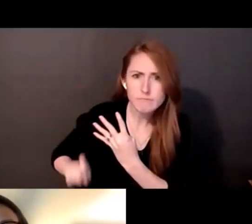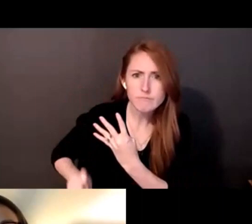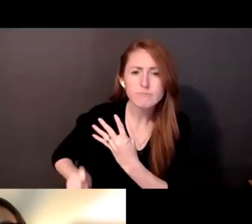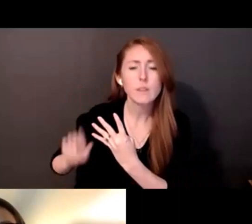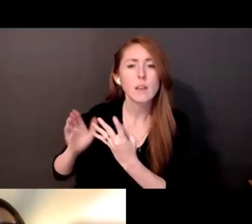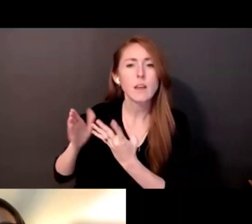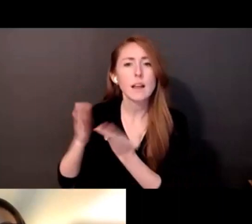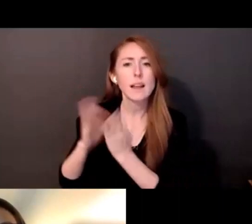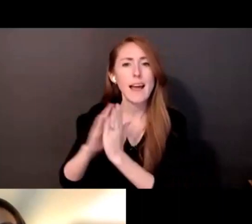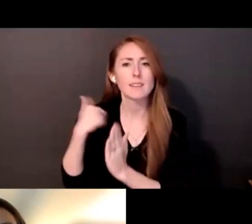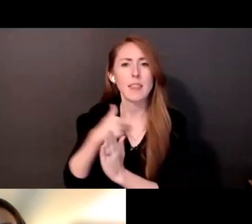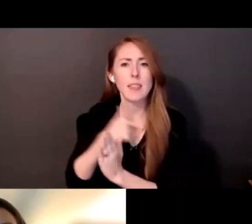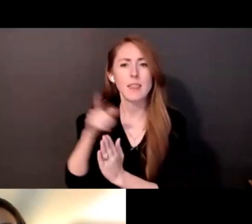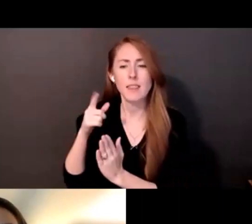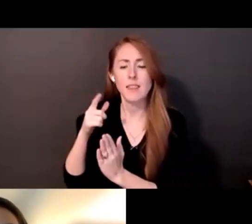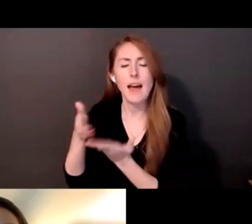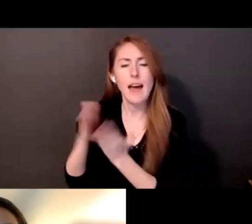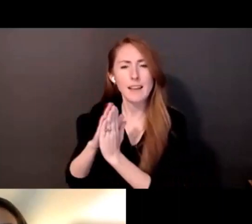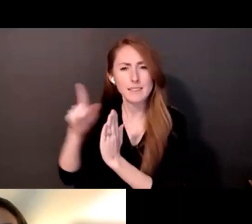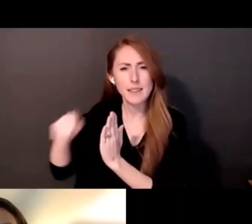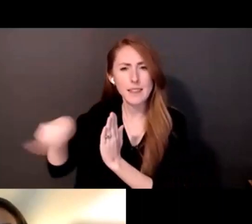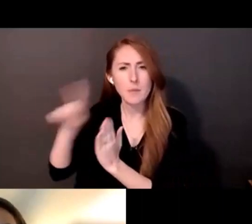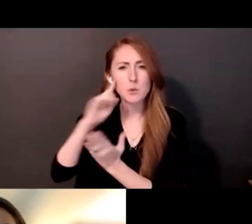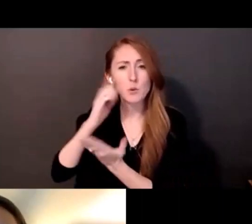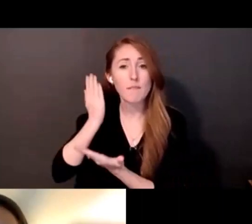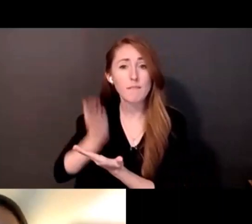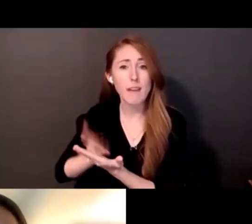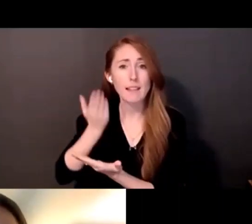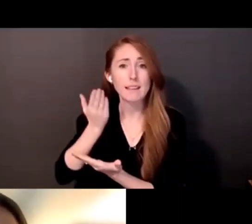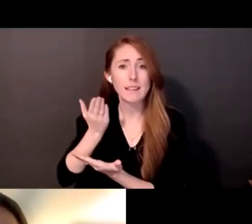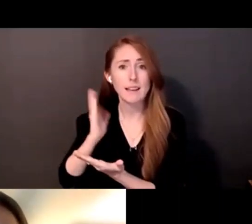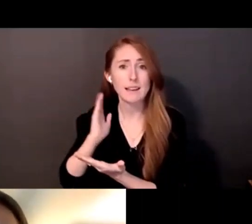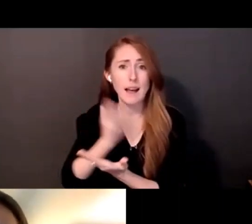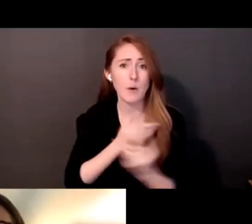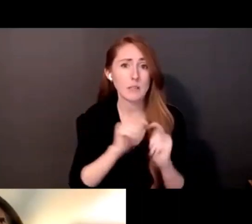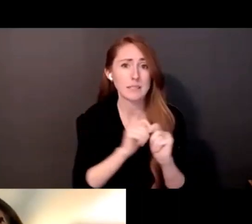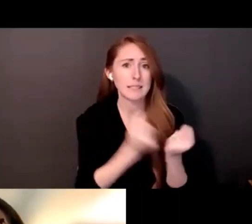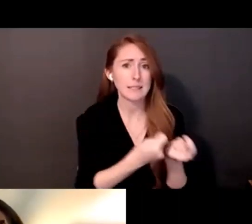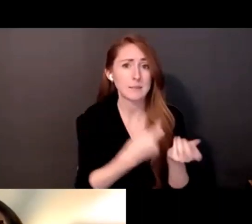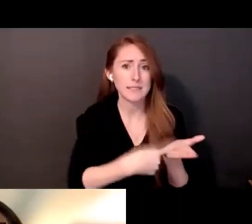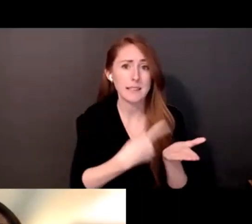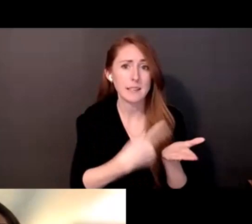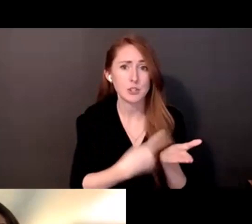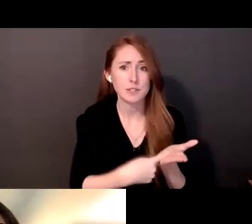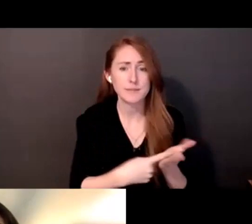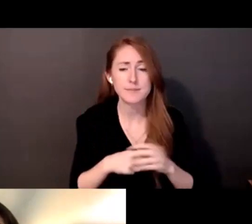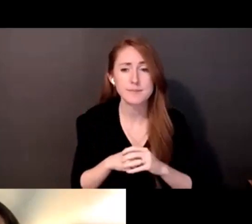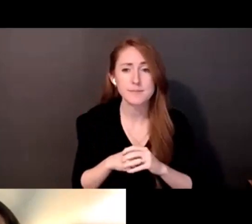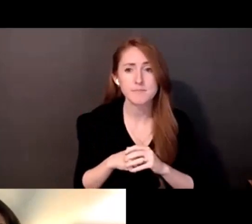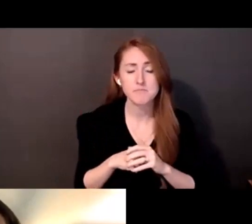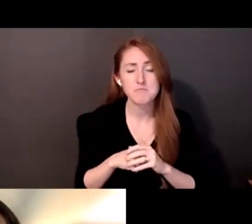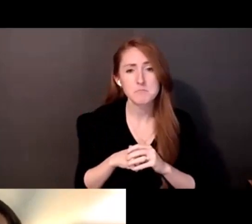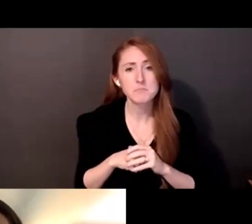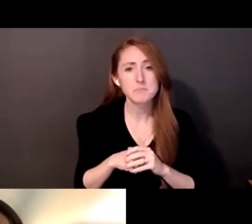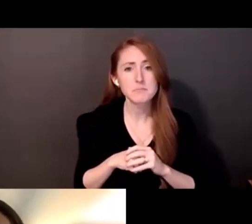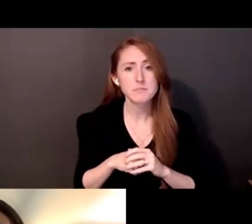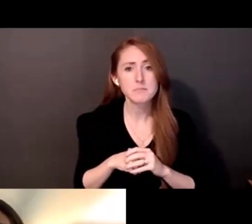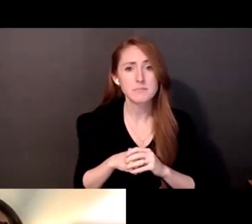So yeah, I think it was this way that we did.